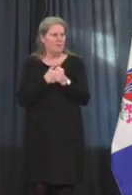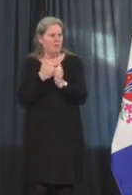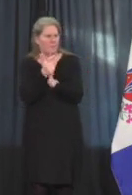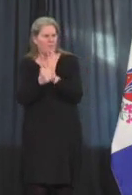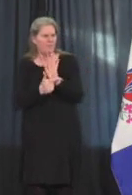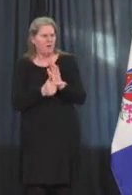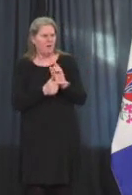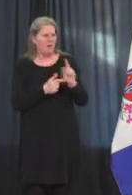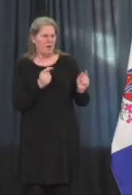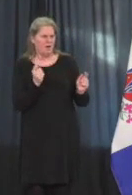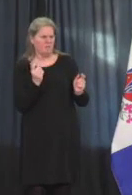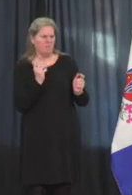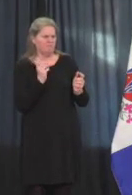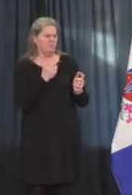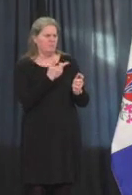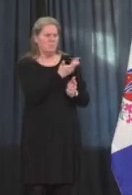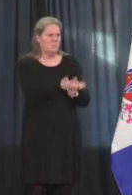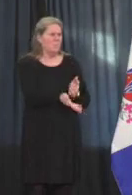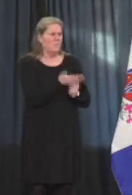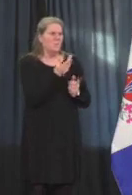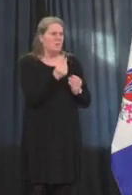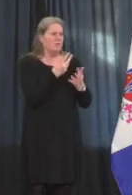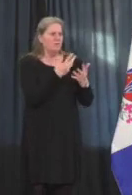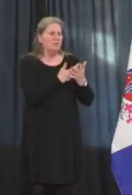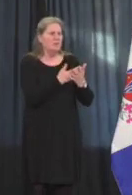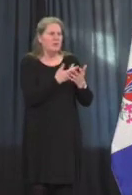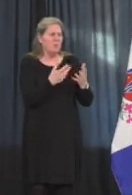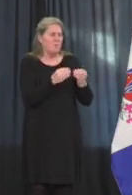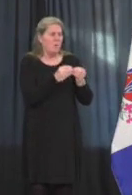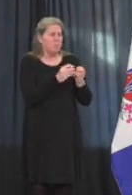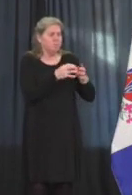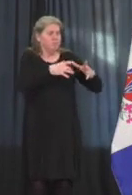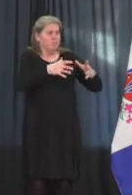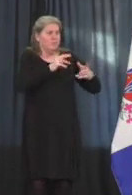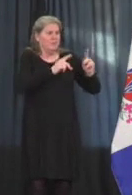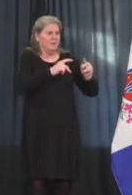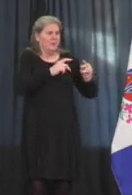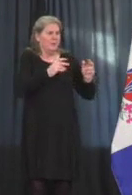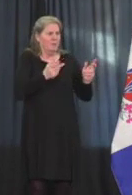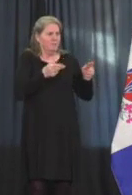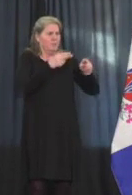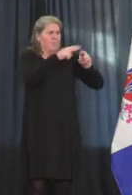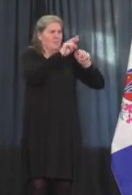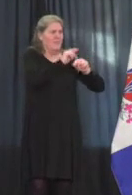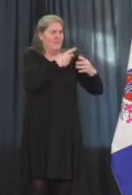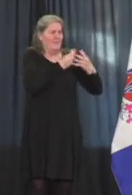WITH ENFORCEMENT? YOU SAY THERE COULD BE JAIL TIME. MORE PEOPLE COULD BE IN THE AREA.